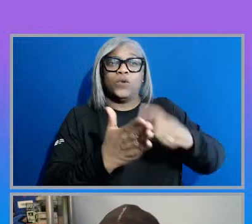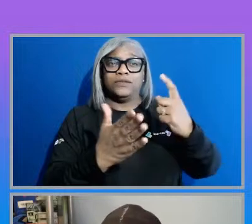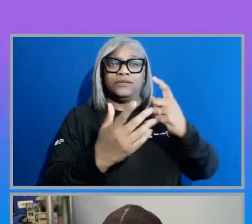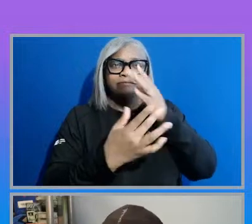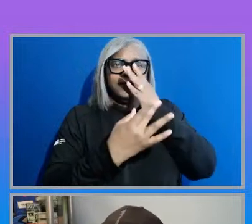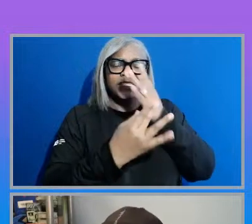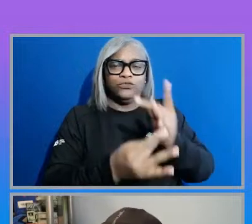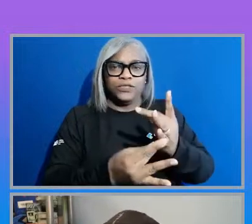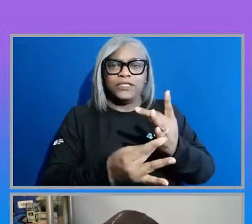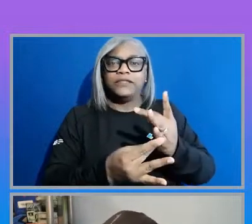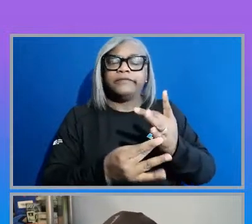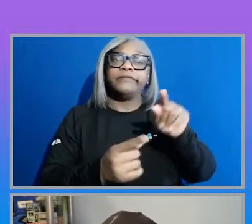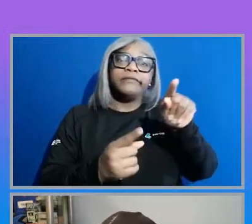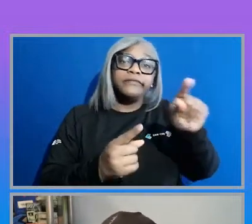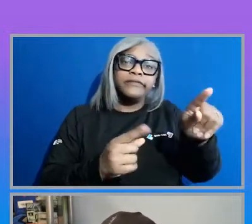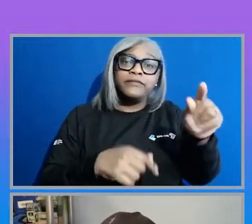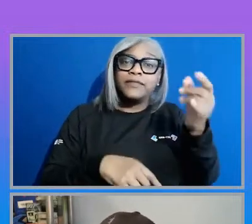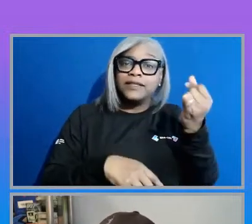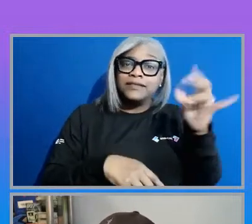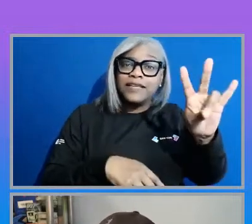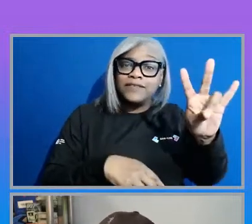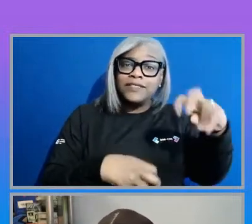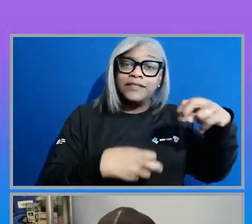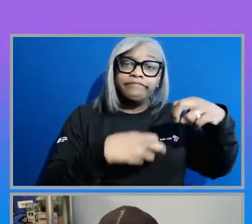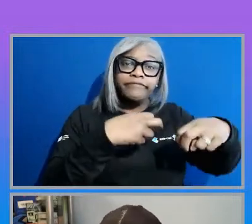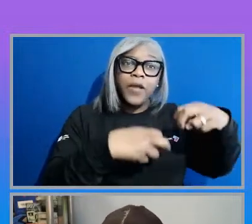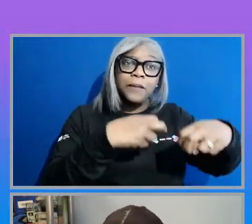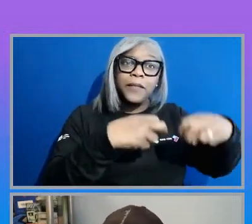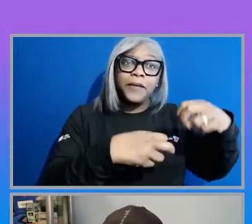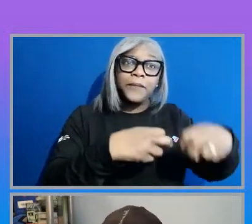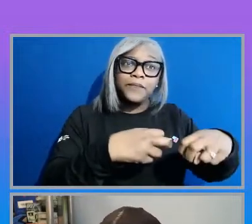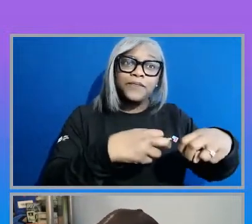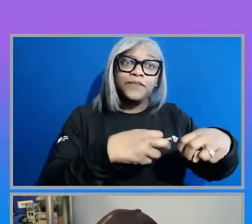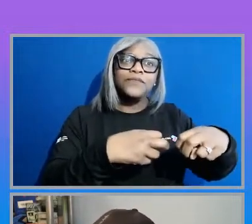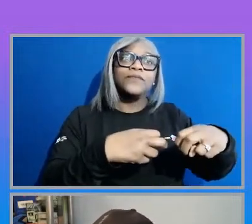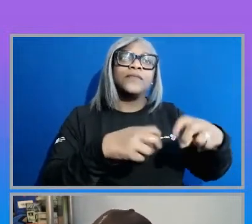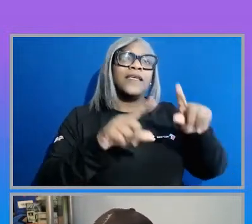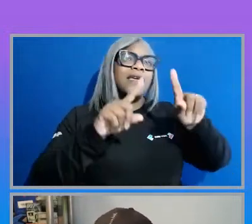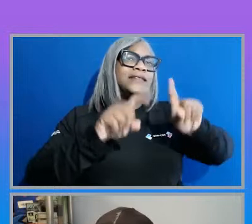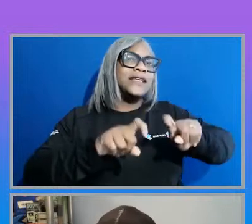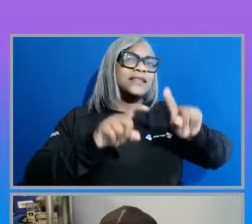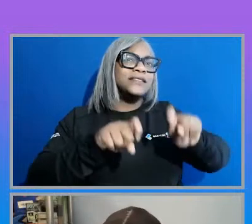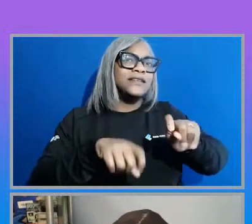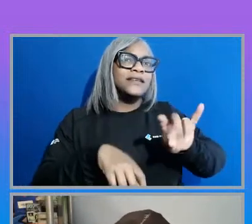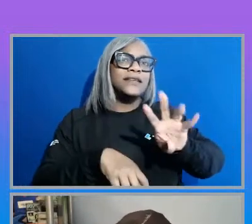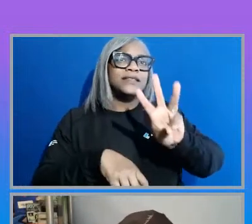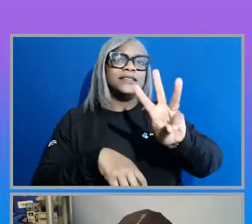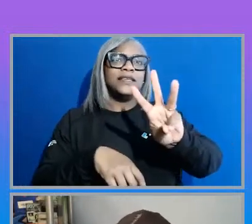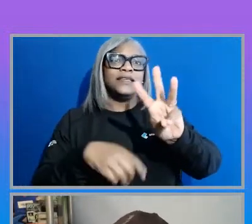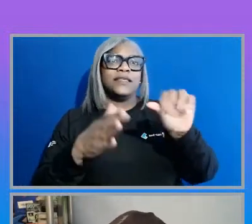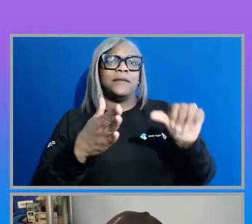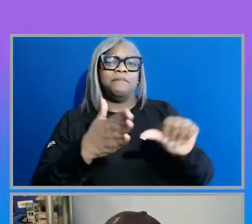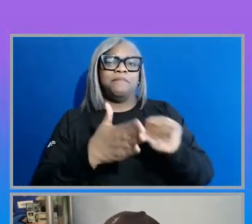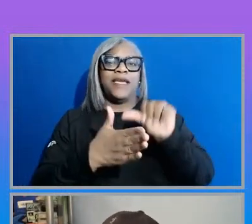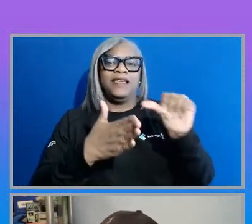that we found 17 issues and it tested six page states. And it's